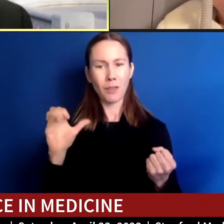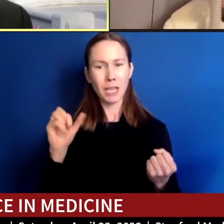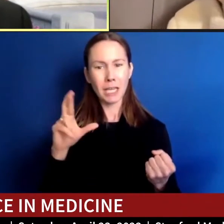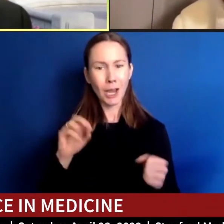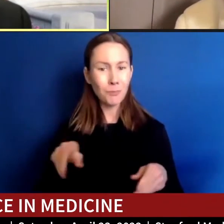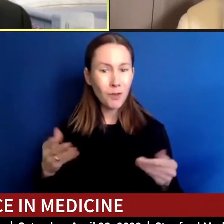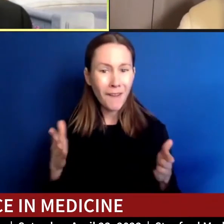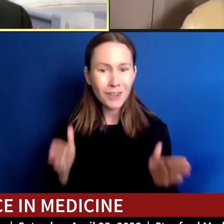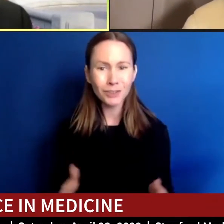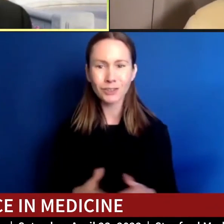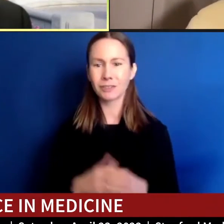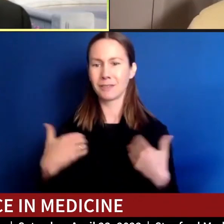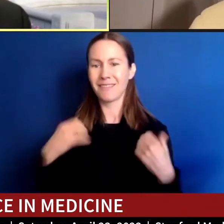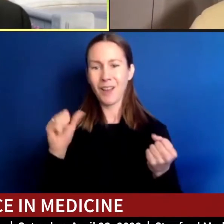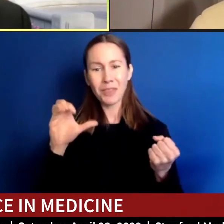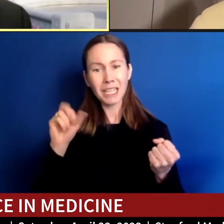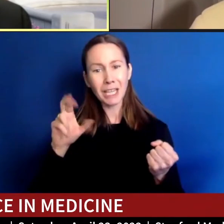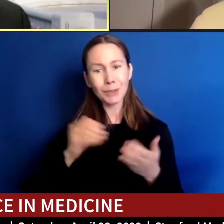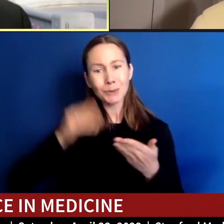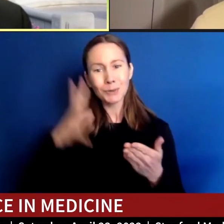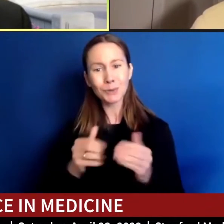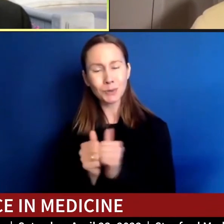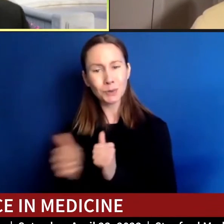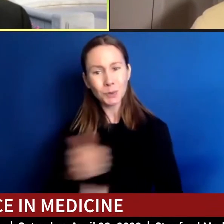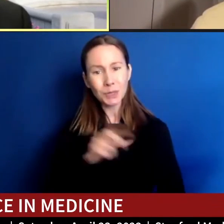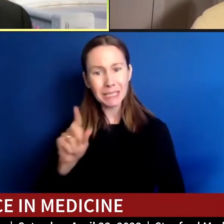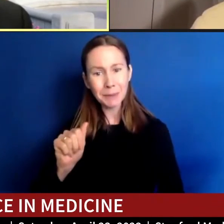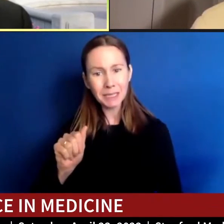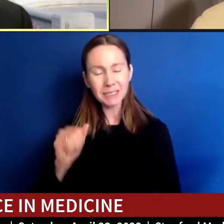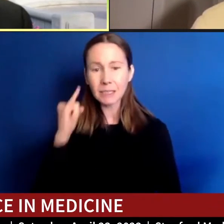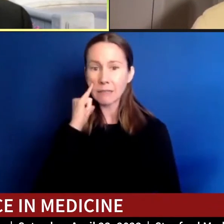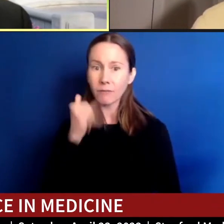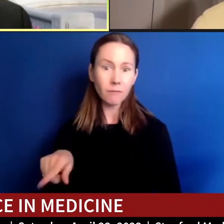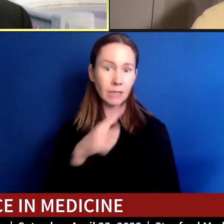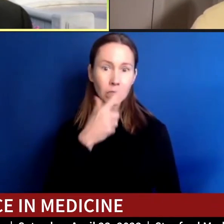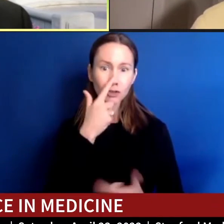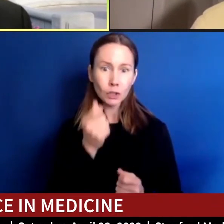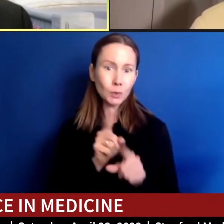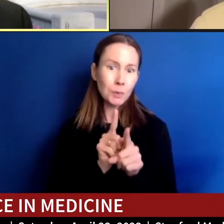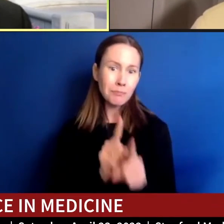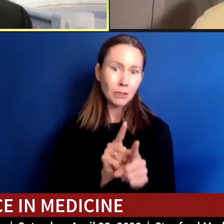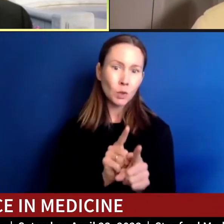healthcare students with disabilities, if people are interested in mentoring or getting membership,